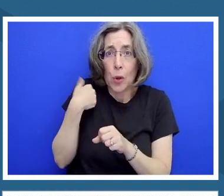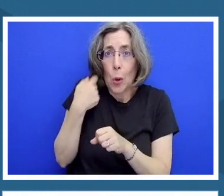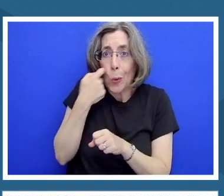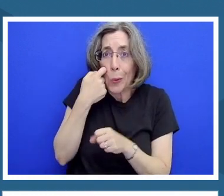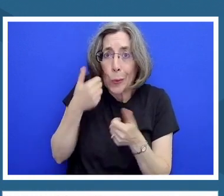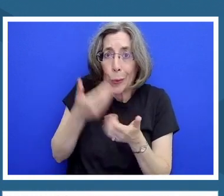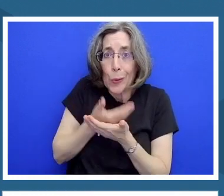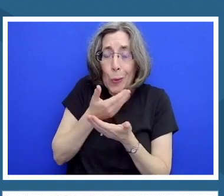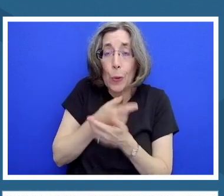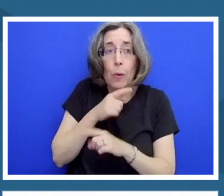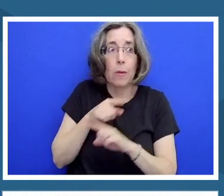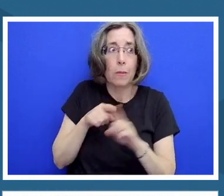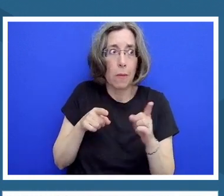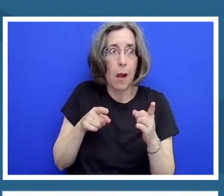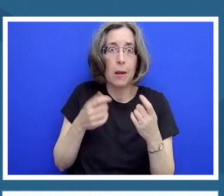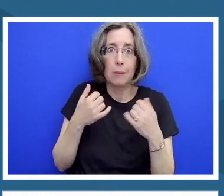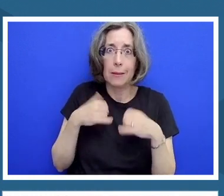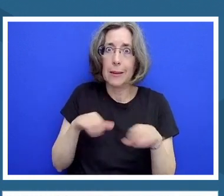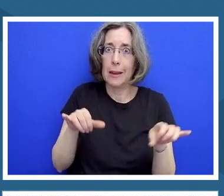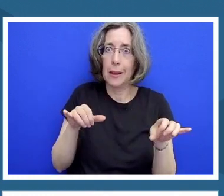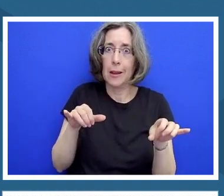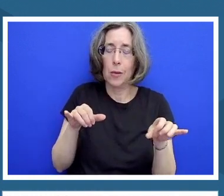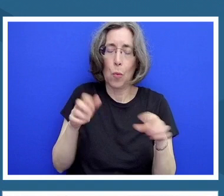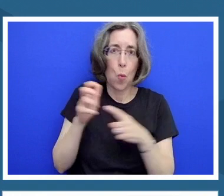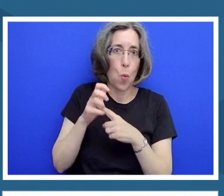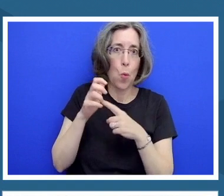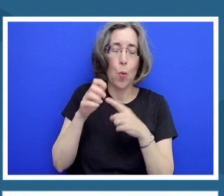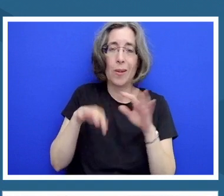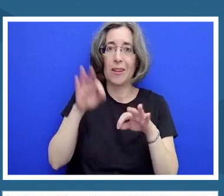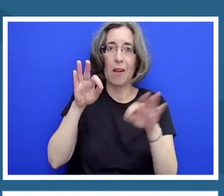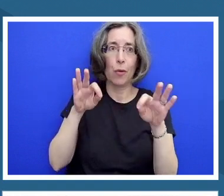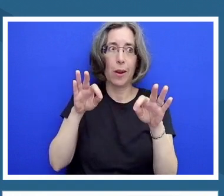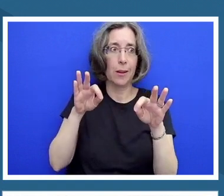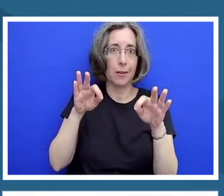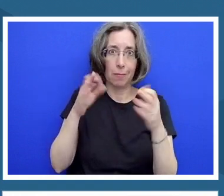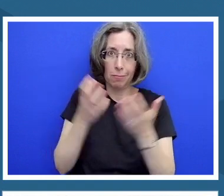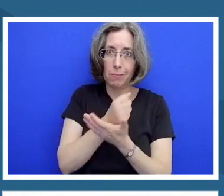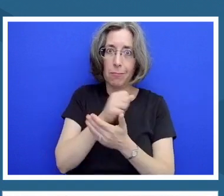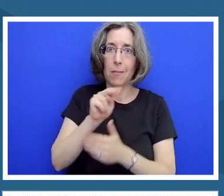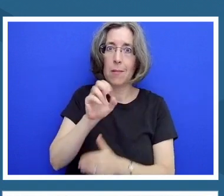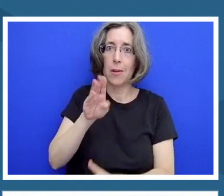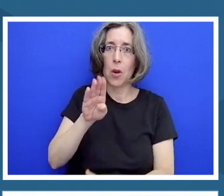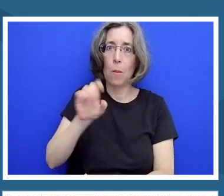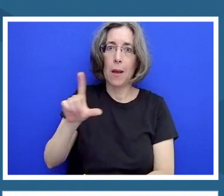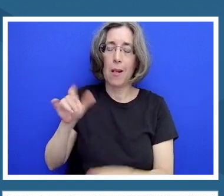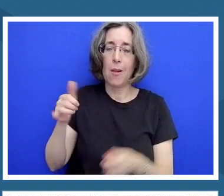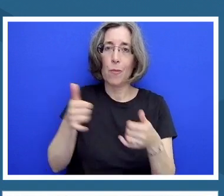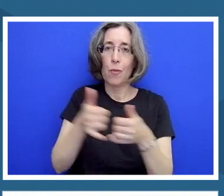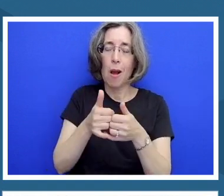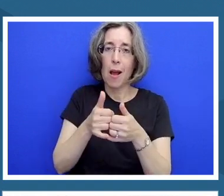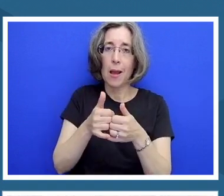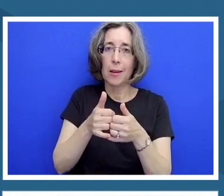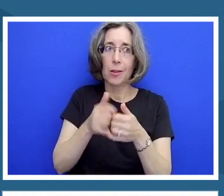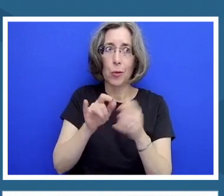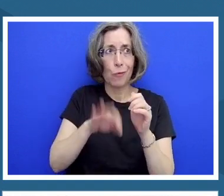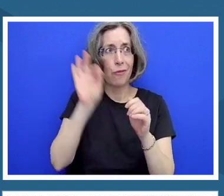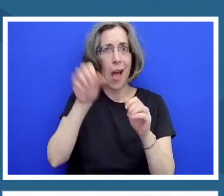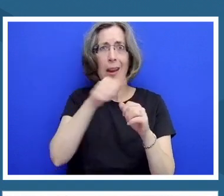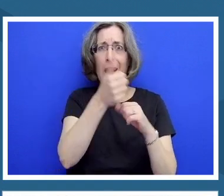discoveries right the finding planets around other uh solar